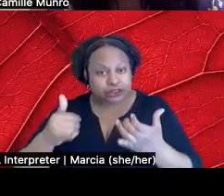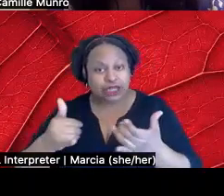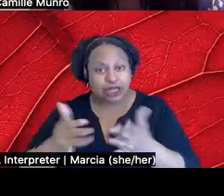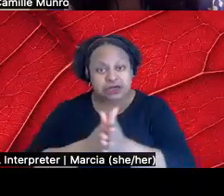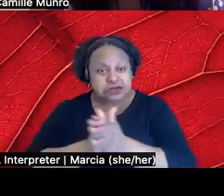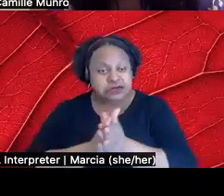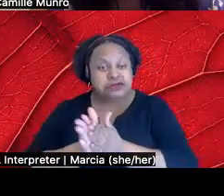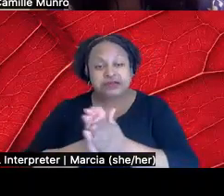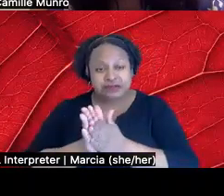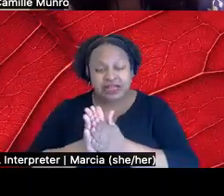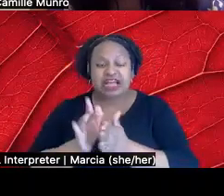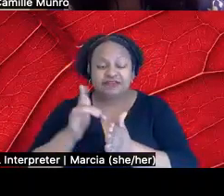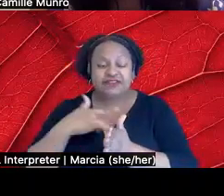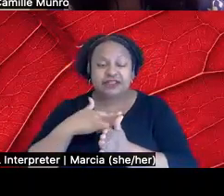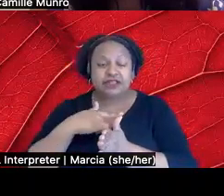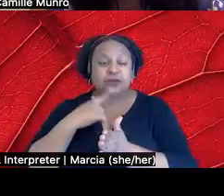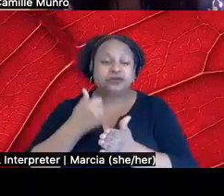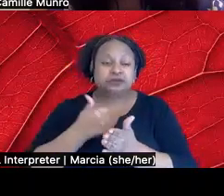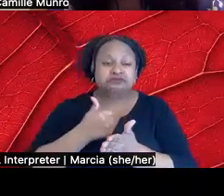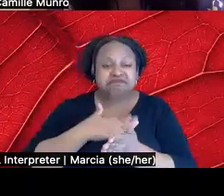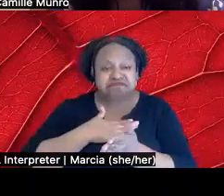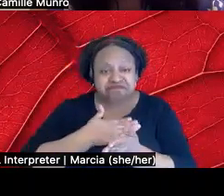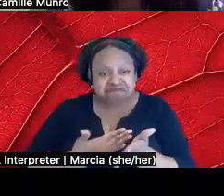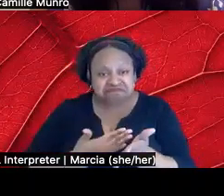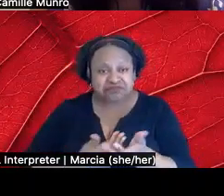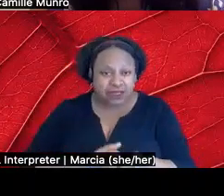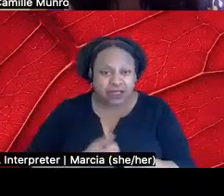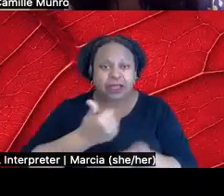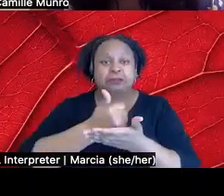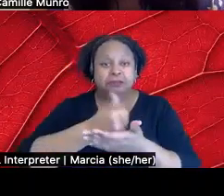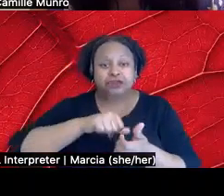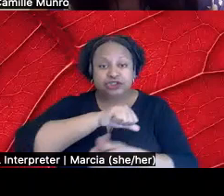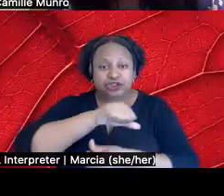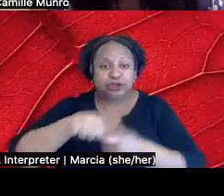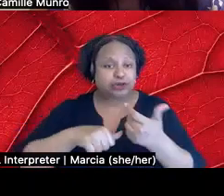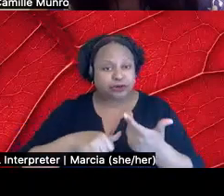all interested in helping one another, answer some of these difficult questions.